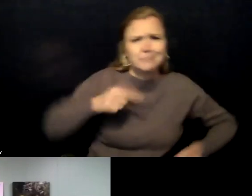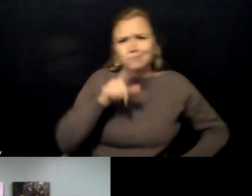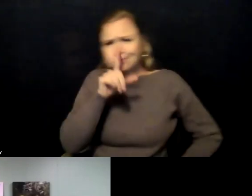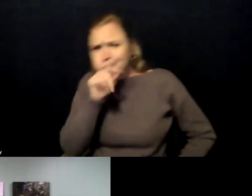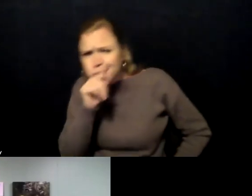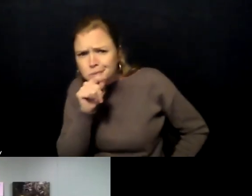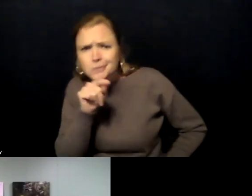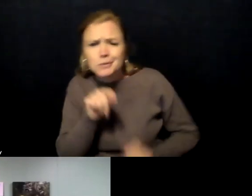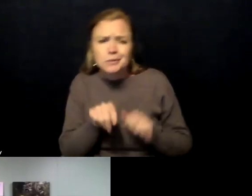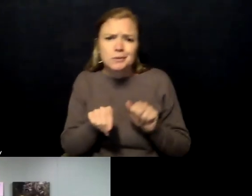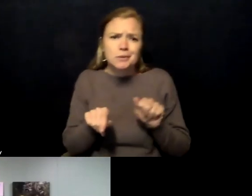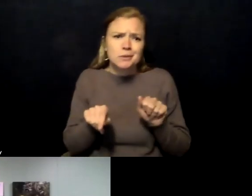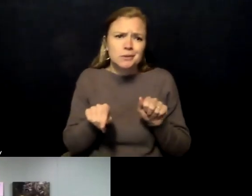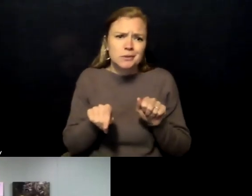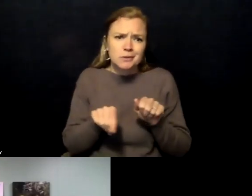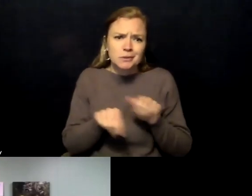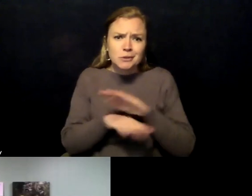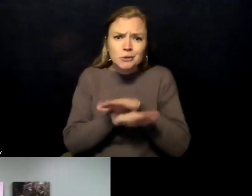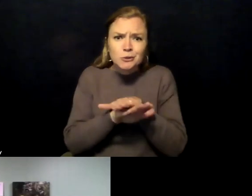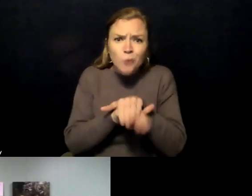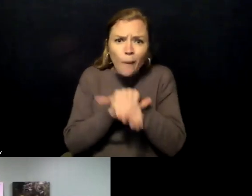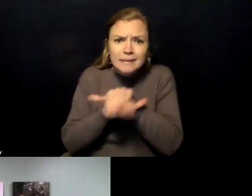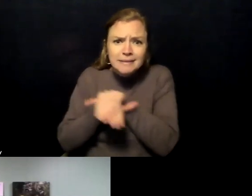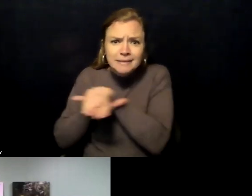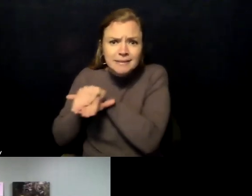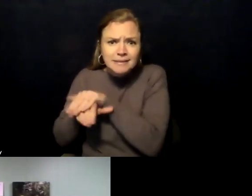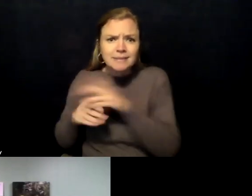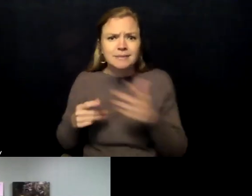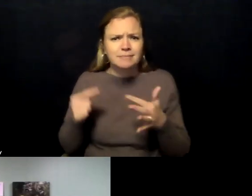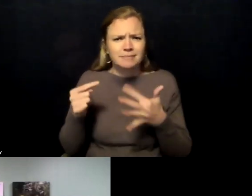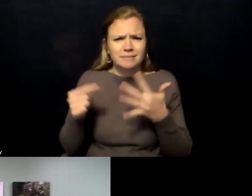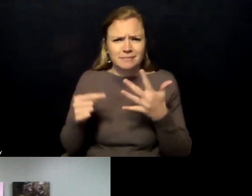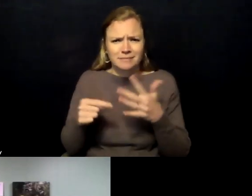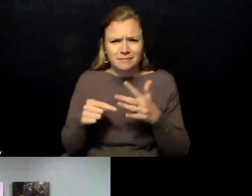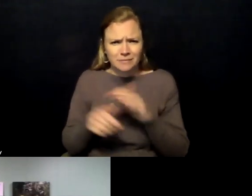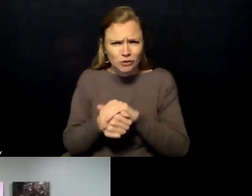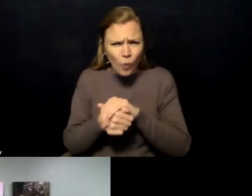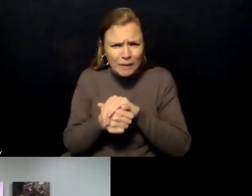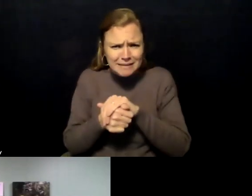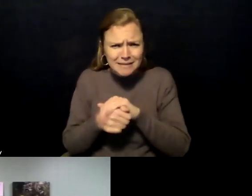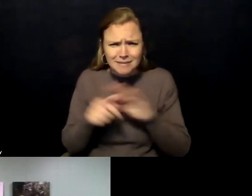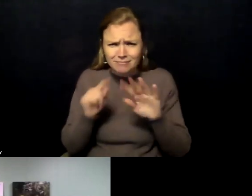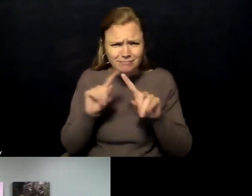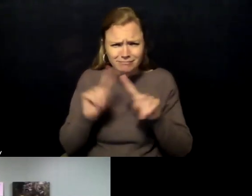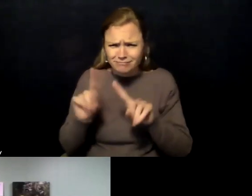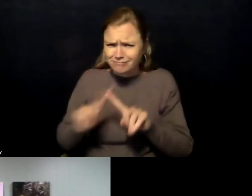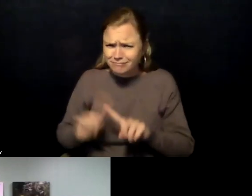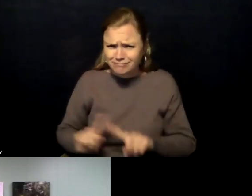things. And that was a really fun